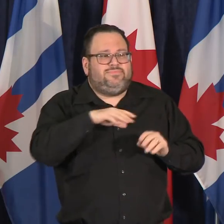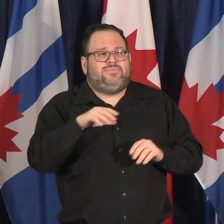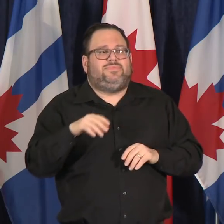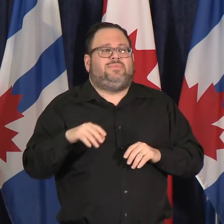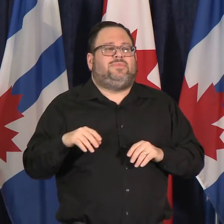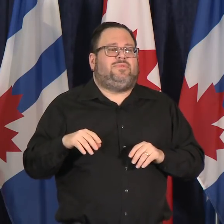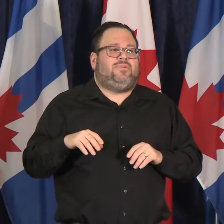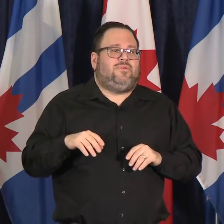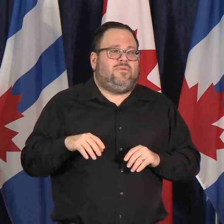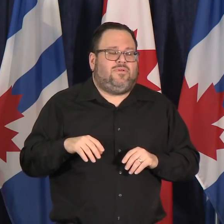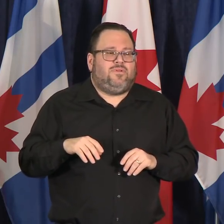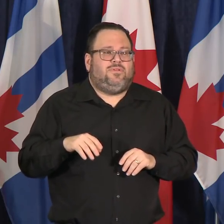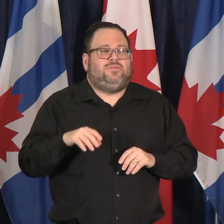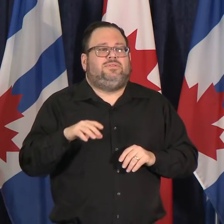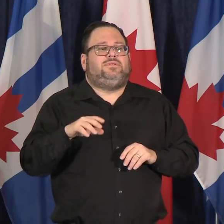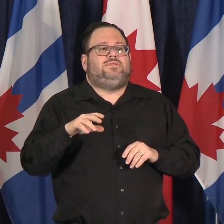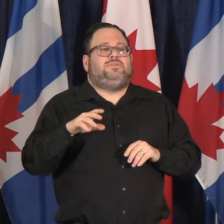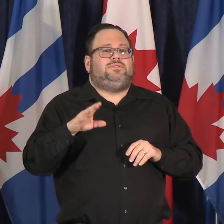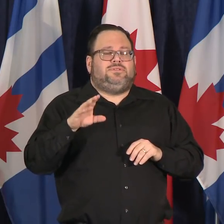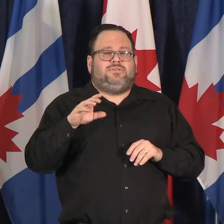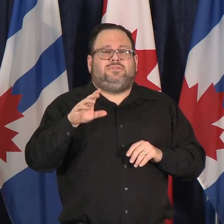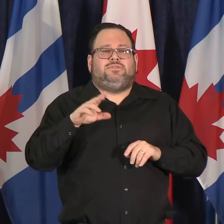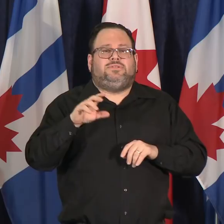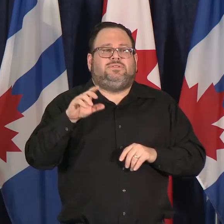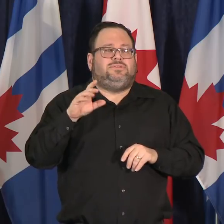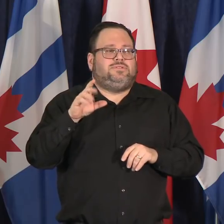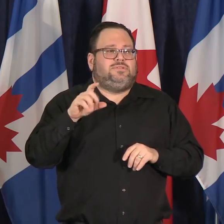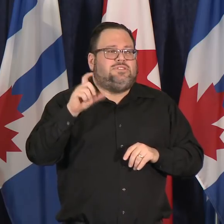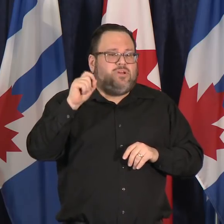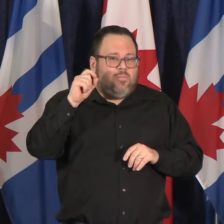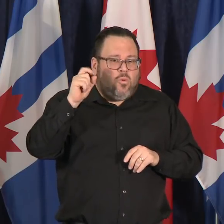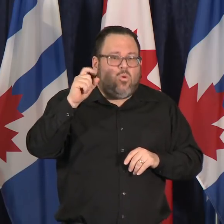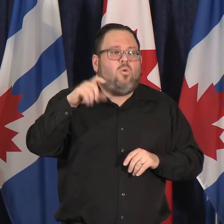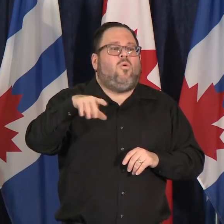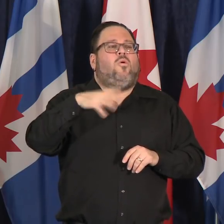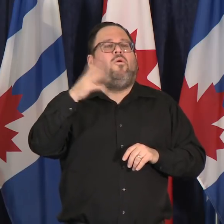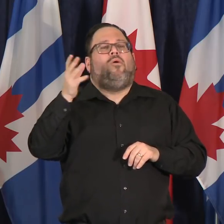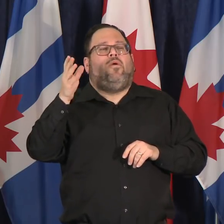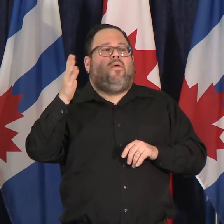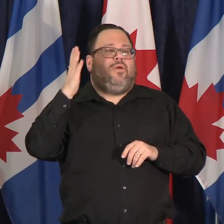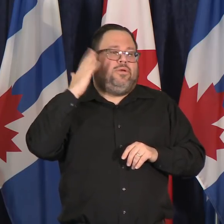continue to see an increasing number of cases but the extent to which that curve